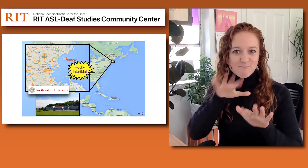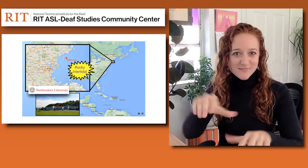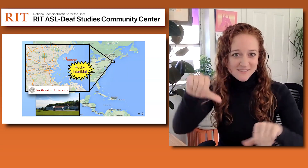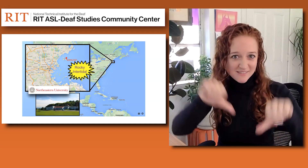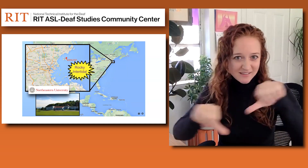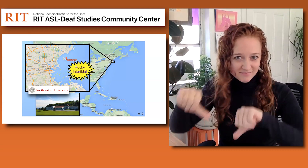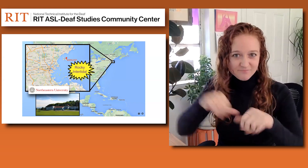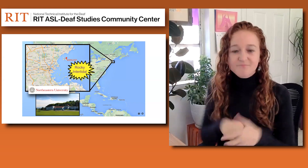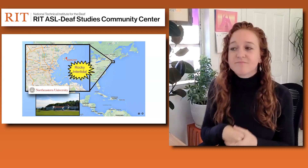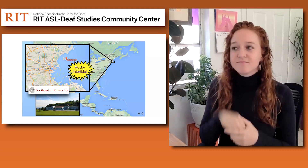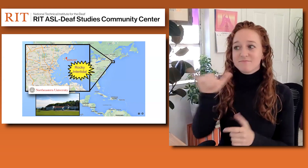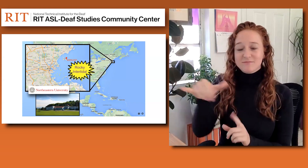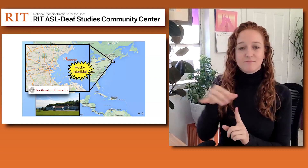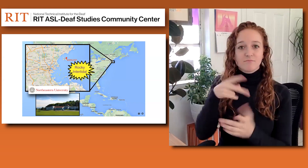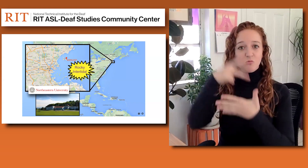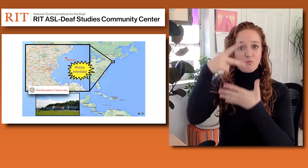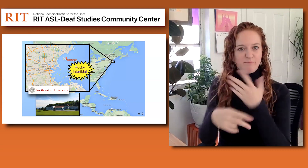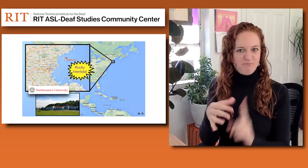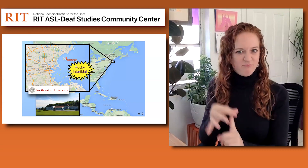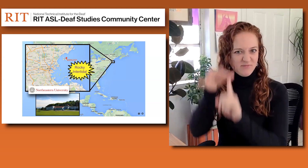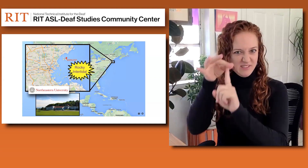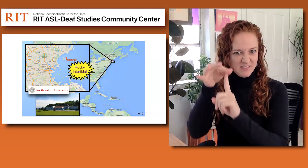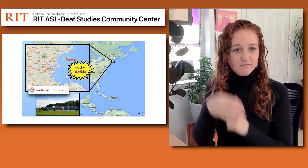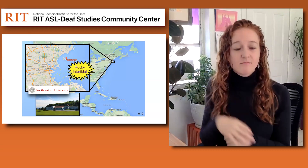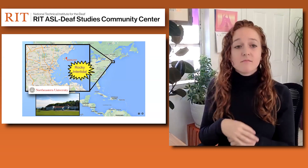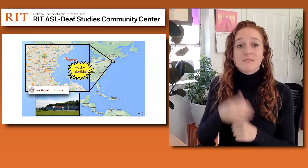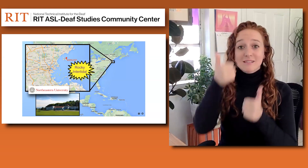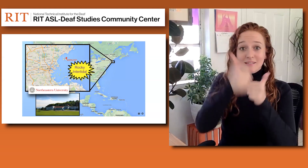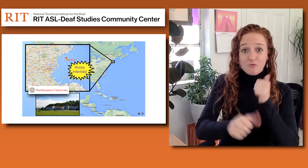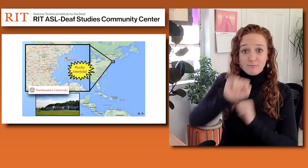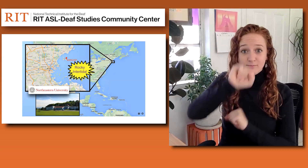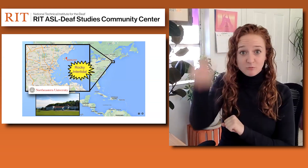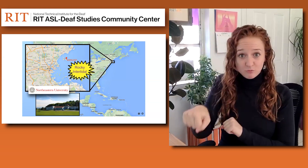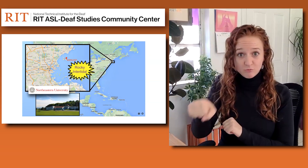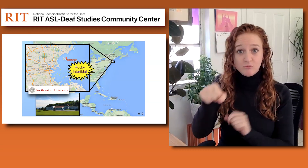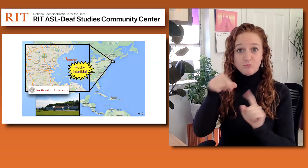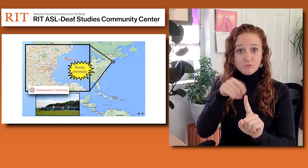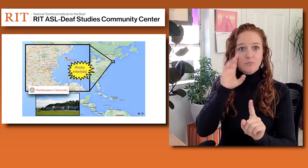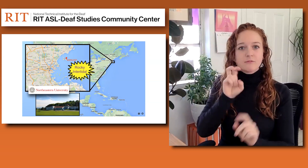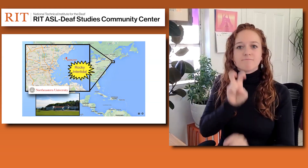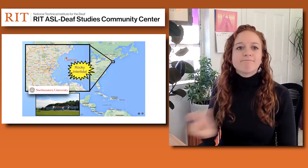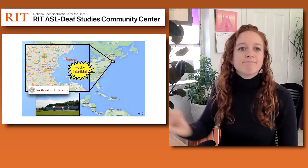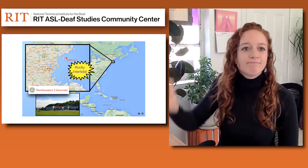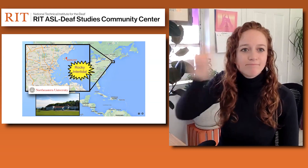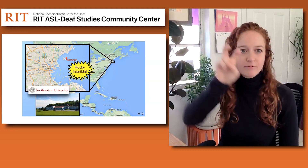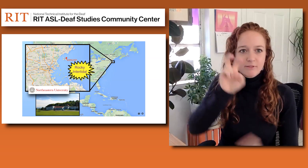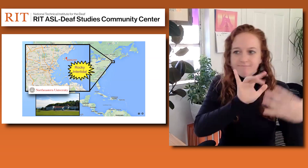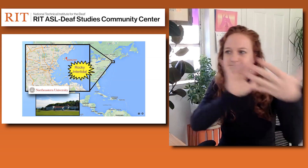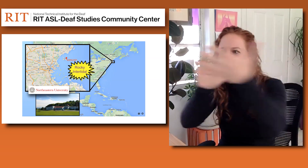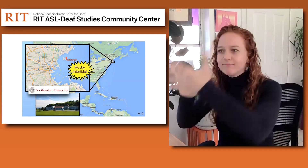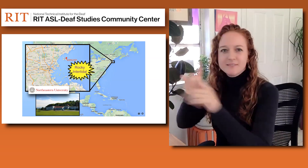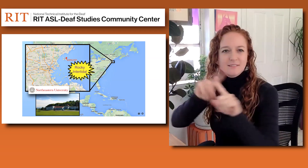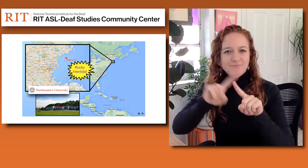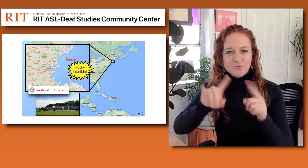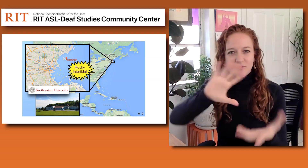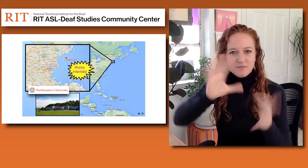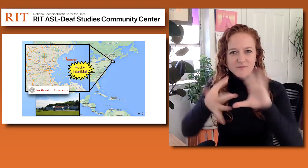to their graduate program in marine biology, and the program was quite unique because each semester, the cohort would travel